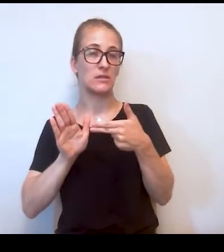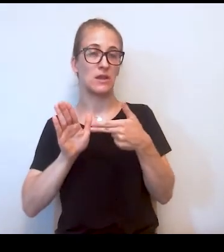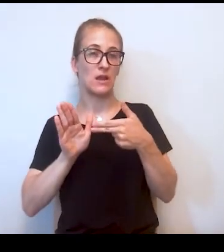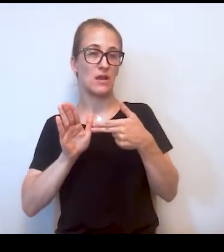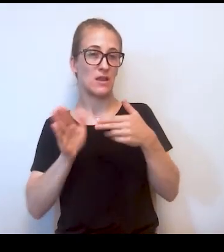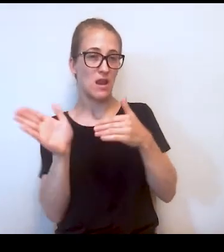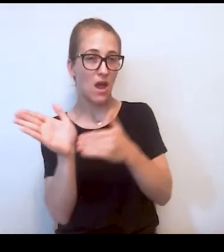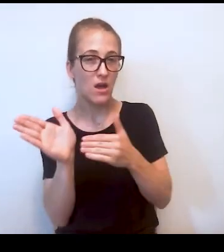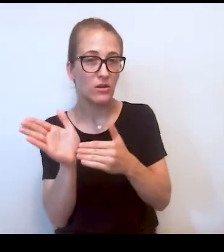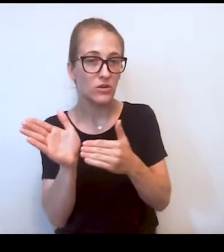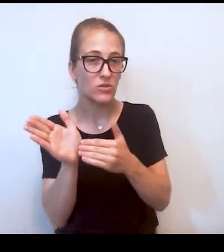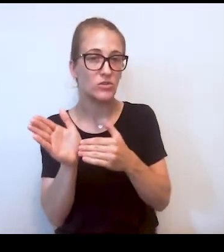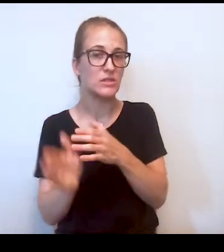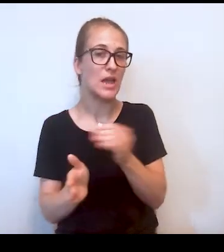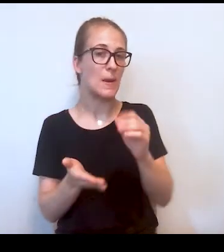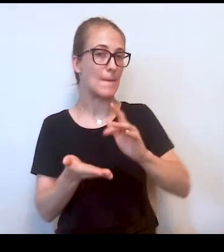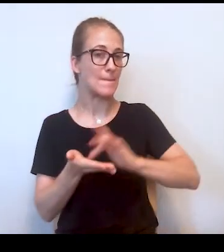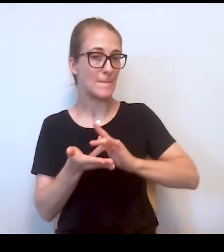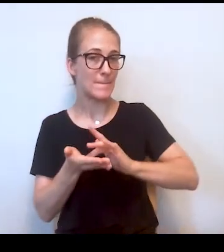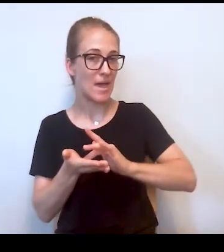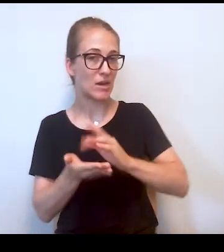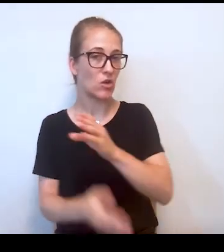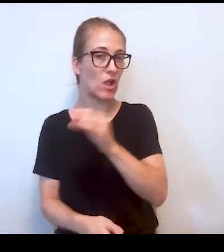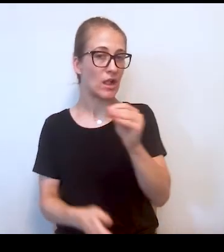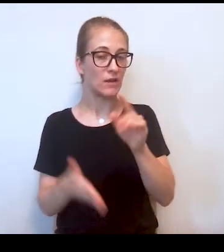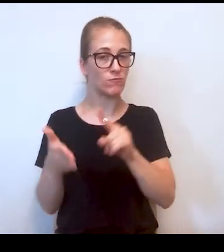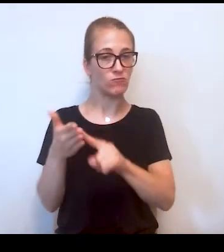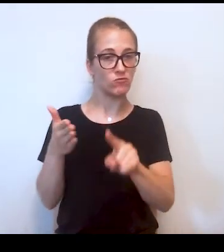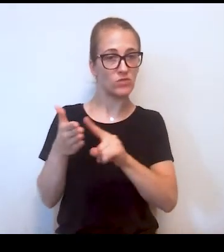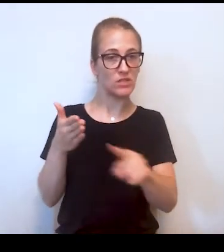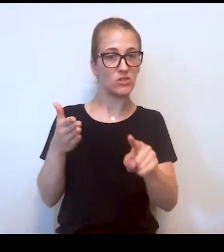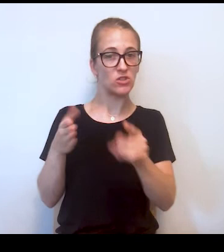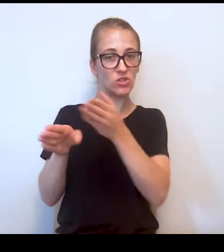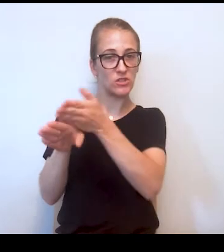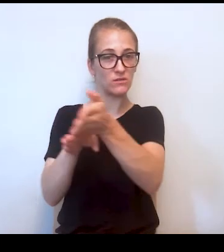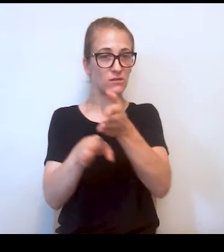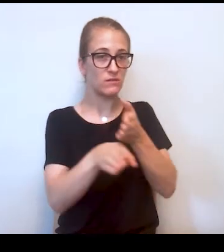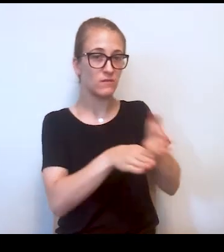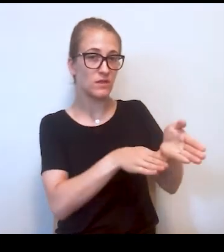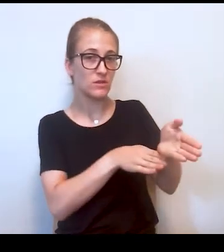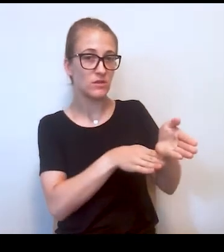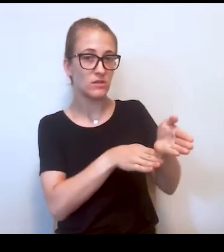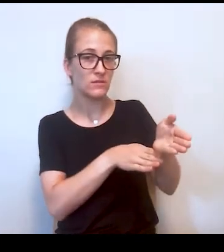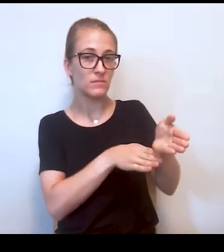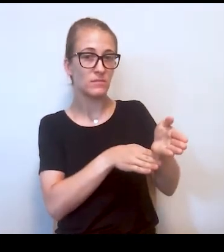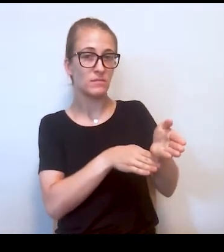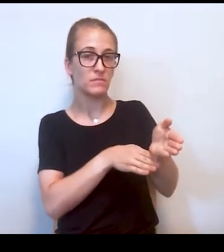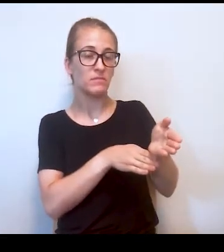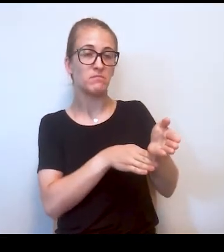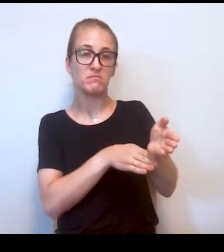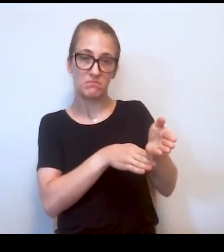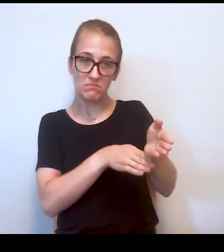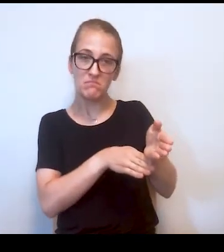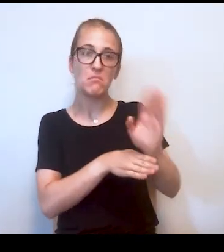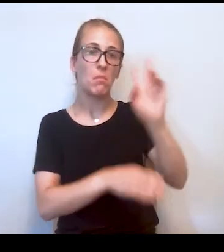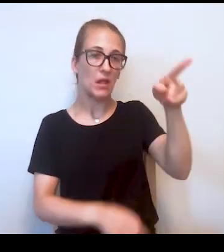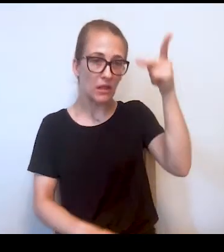is all political because the beginning of hypermobile discussion in medicine